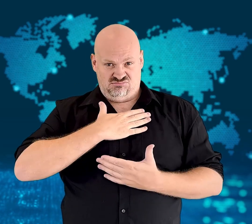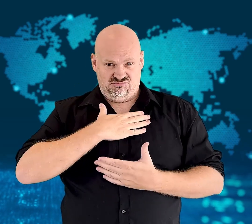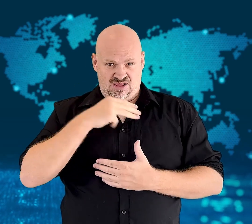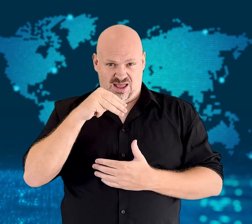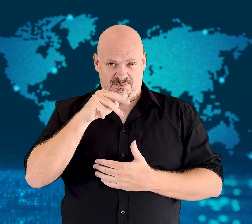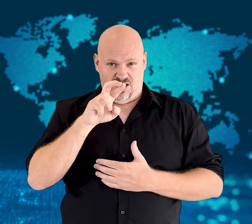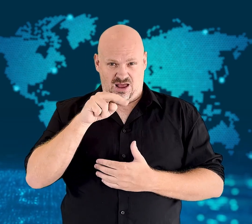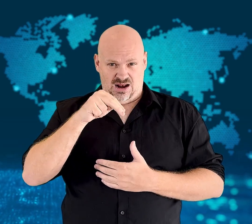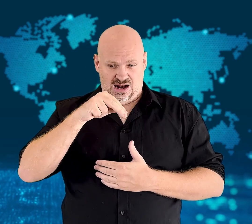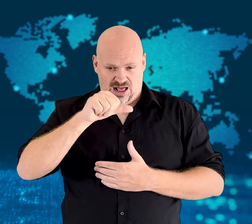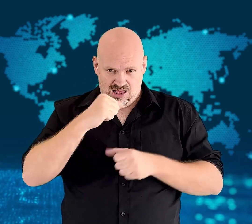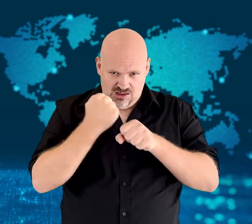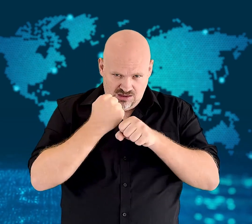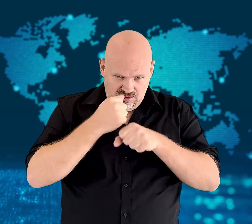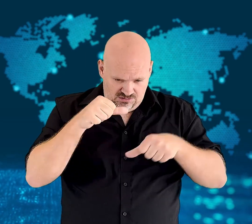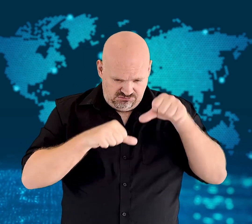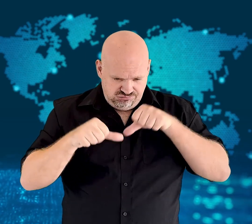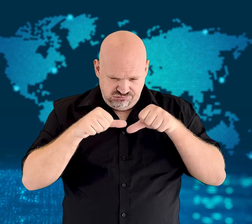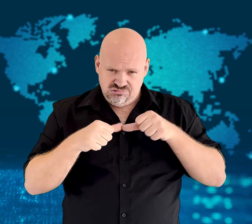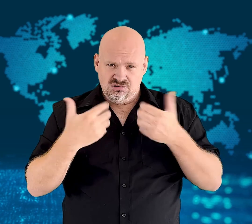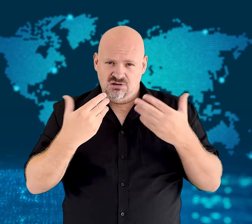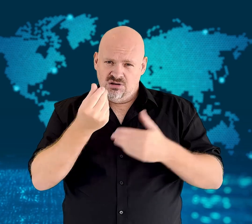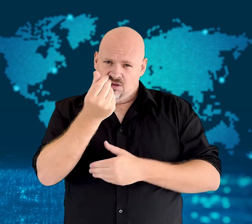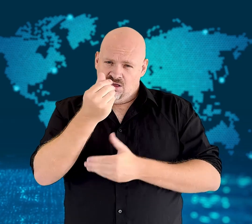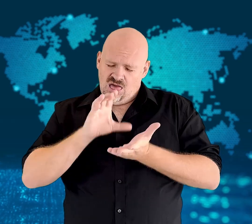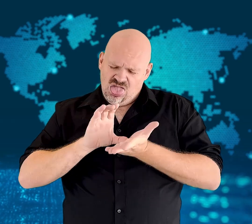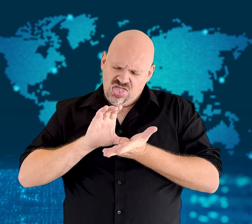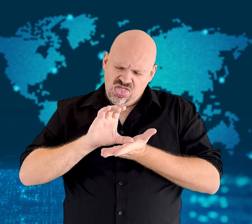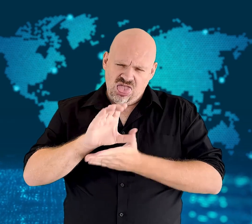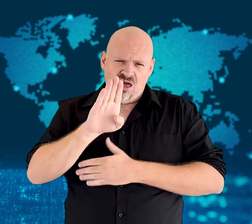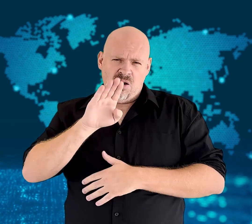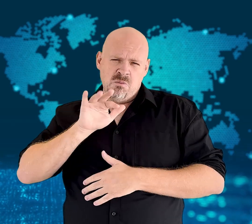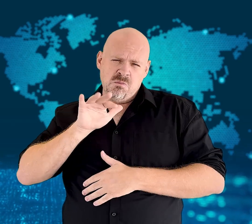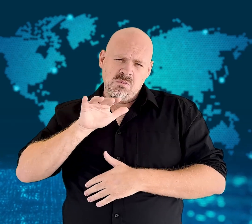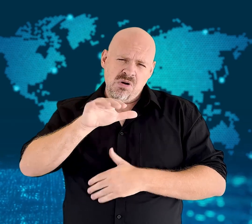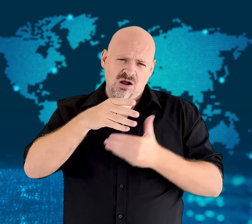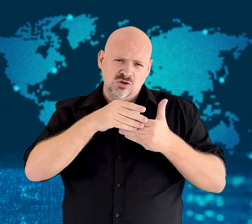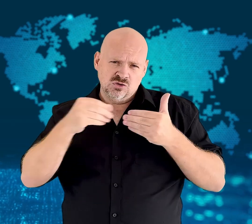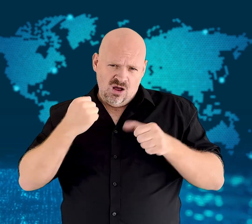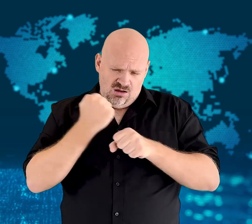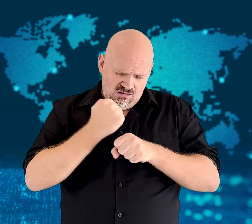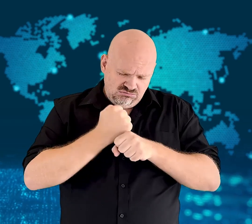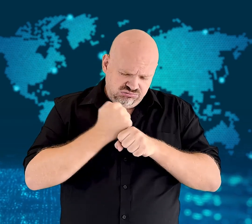Moderna says it's protecting the technology because they spent